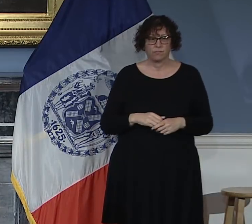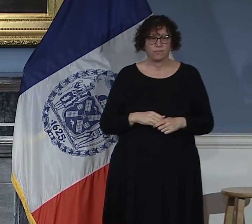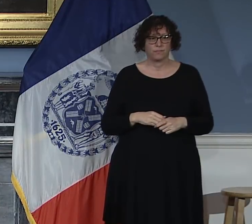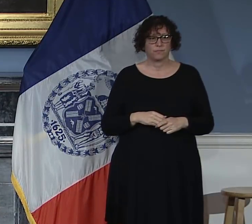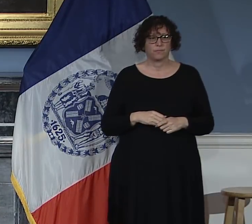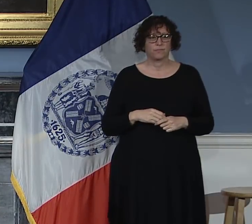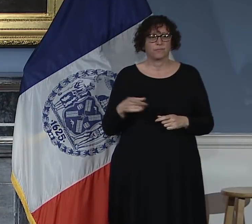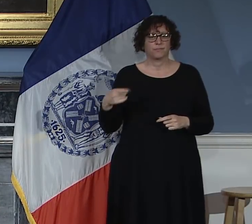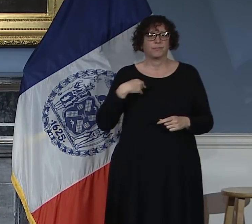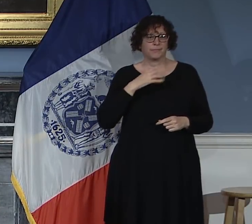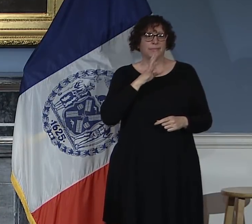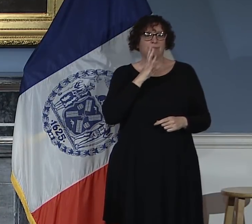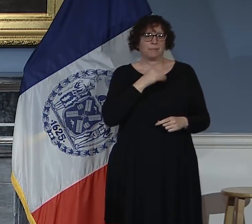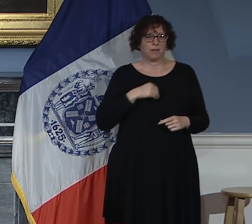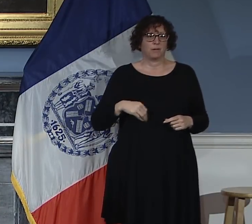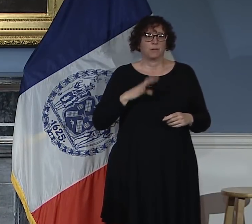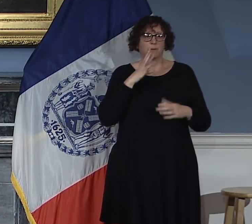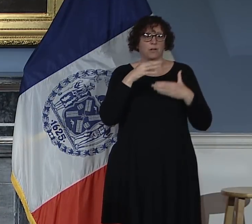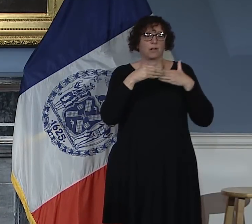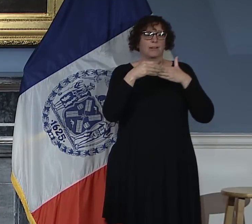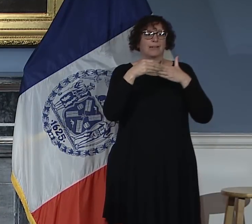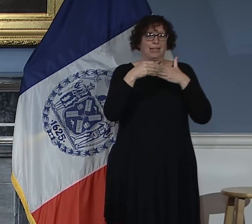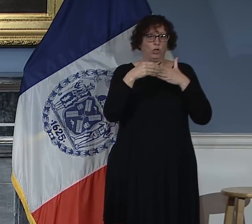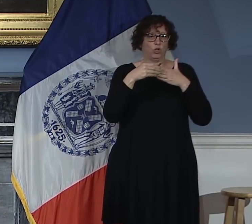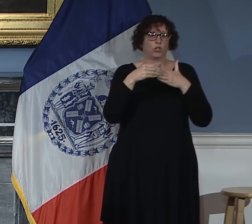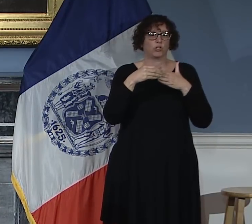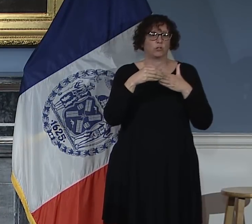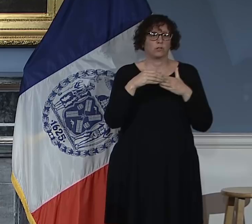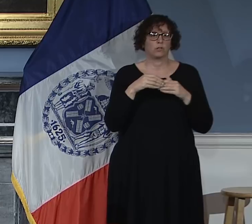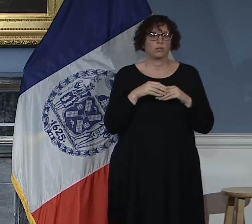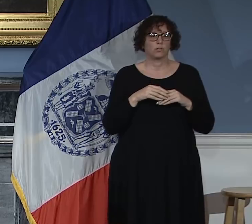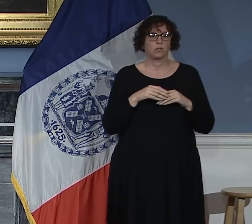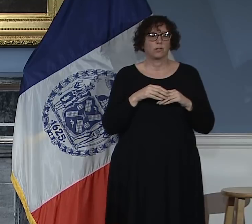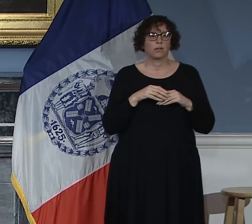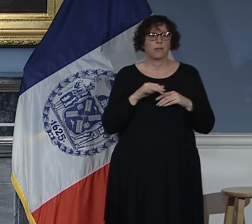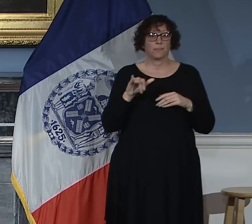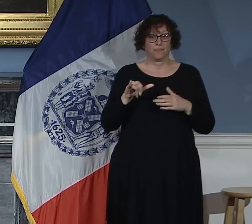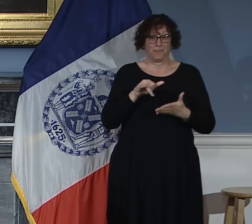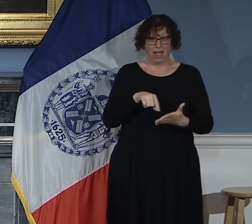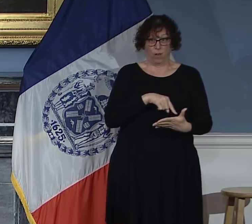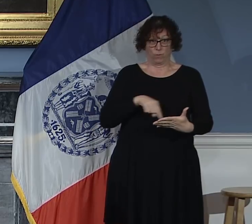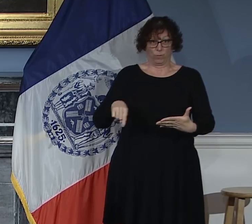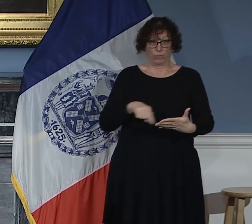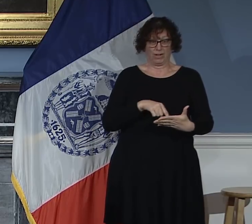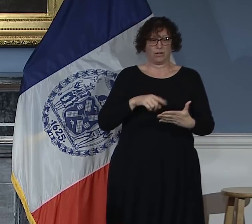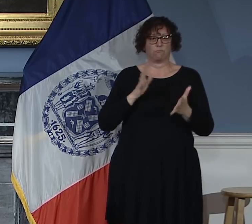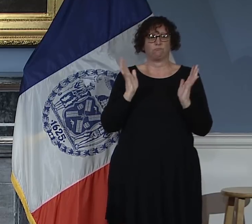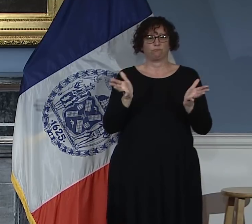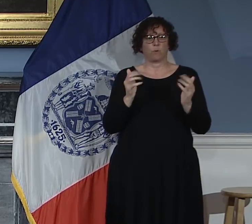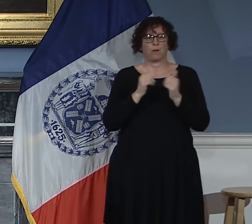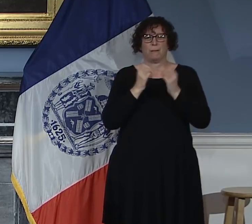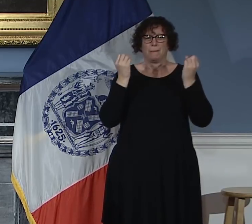CLUSTER IN THAT AREA. FIRST LET ME SAY, I SPOKE TO SOME LEADERS, AS I MENTIONED, I